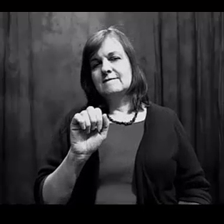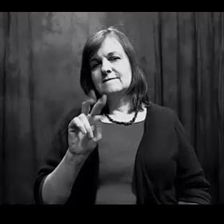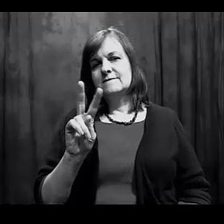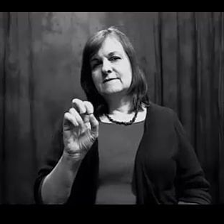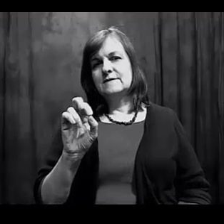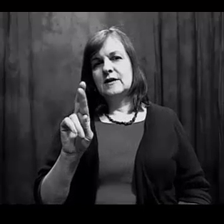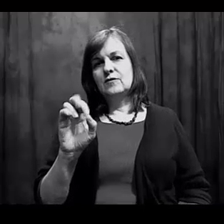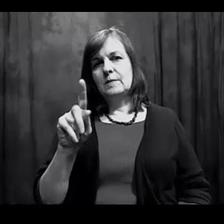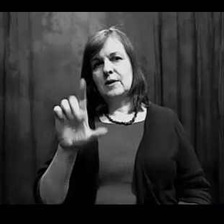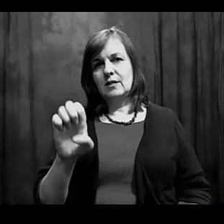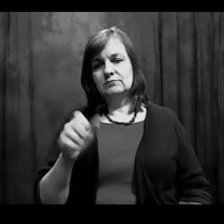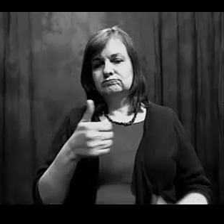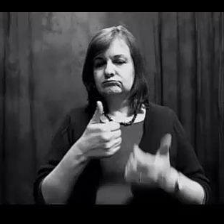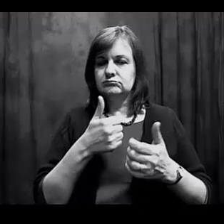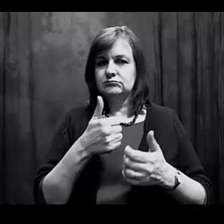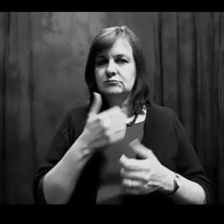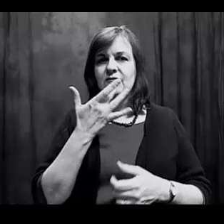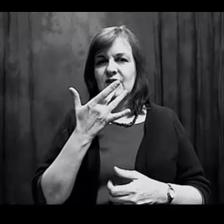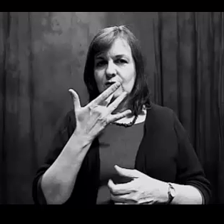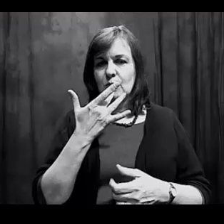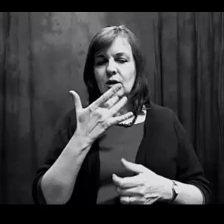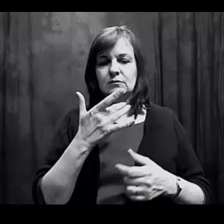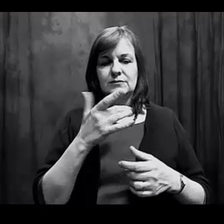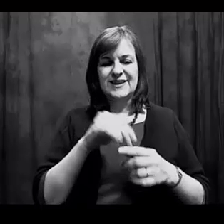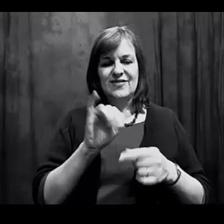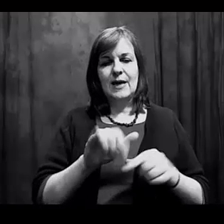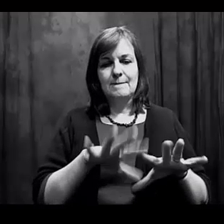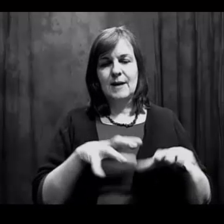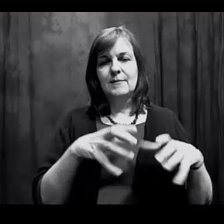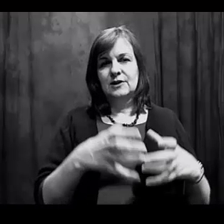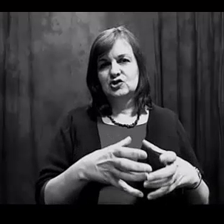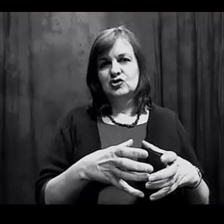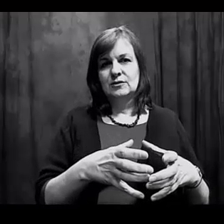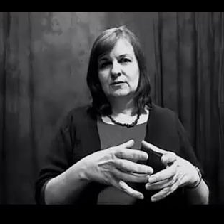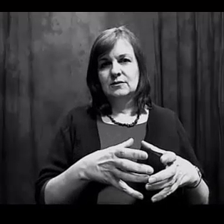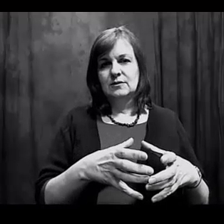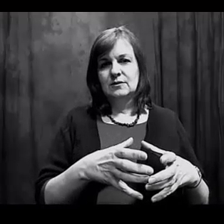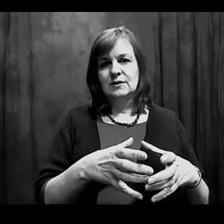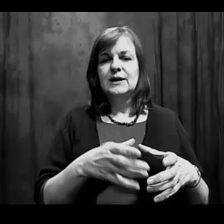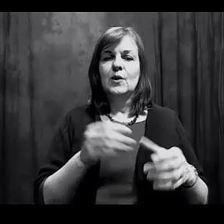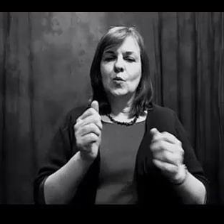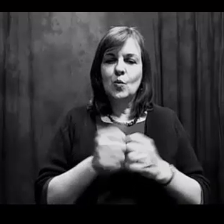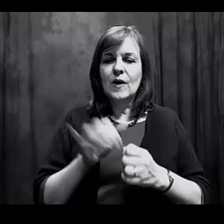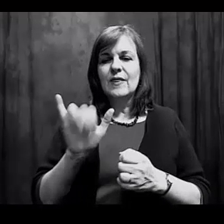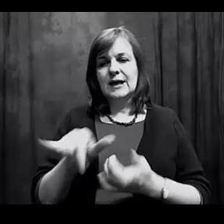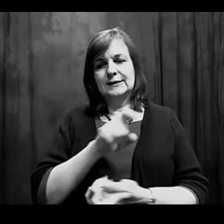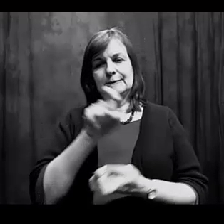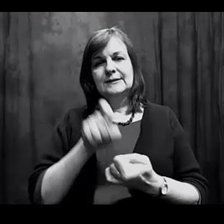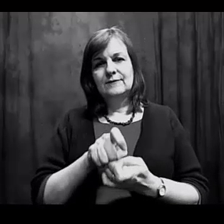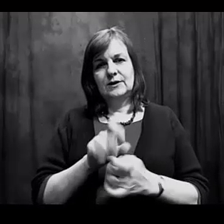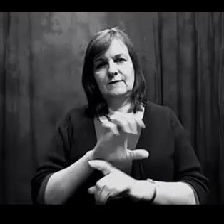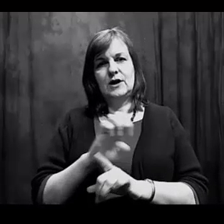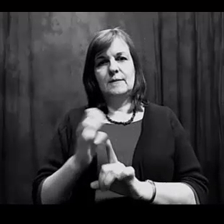we also ought to look at the fact that natural selection works based on the current environment of a population